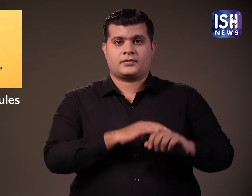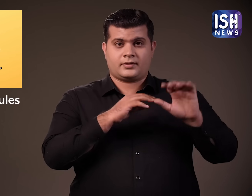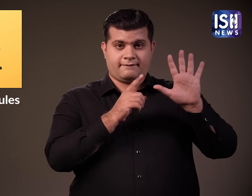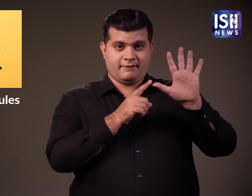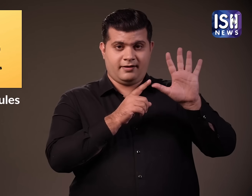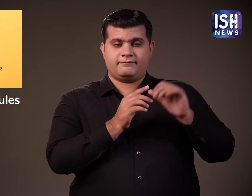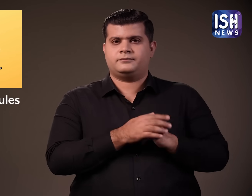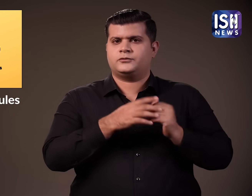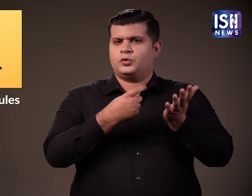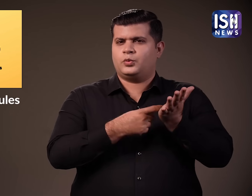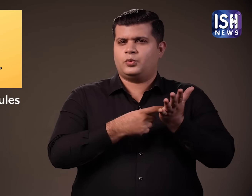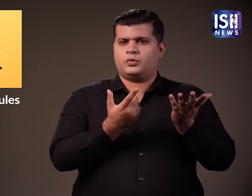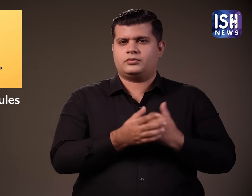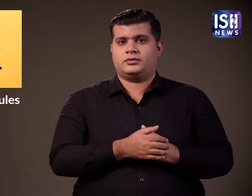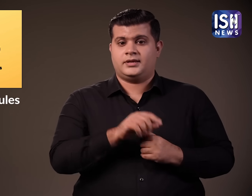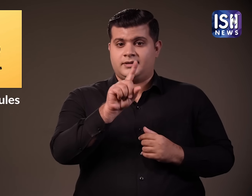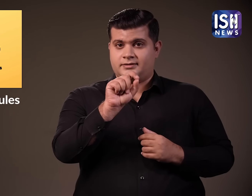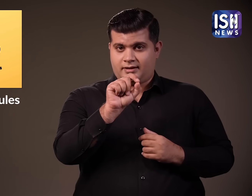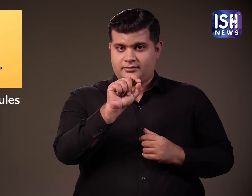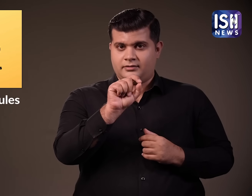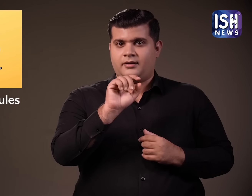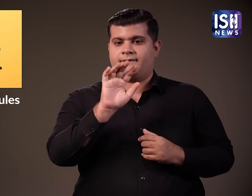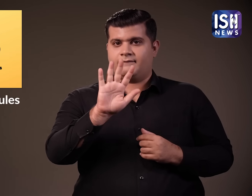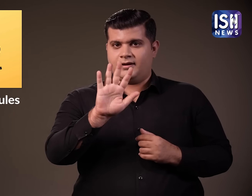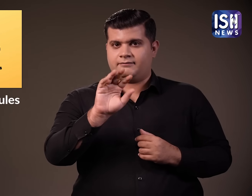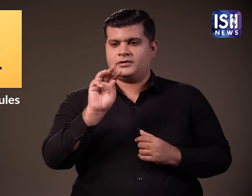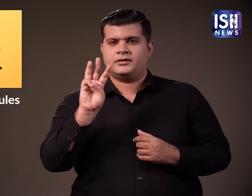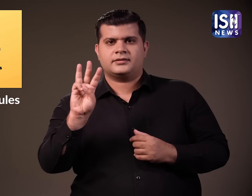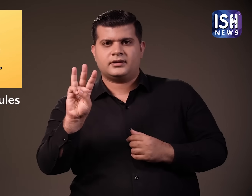5. The 10-5-3 Rule.